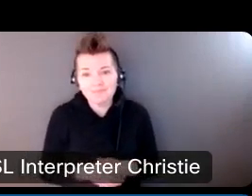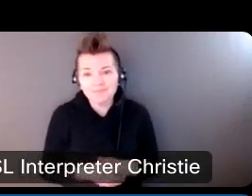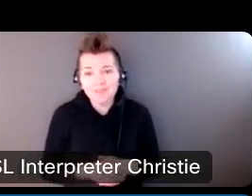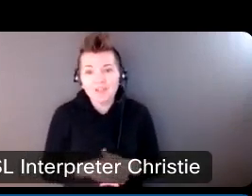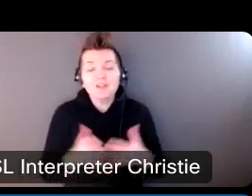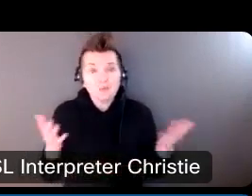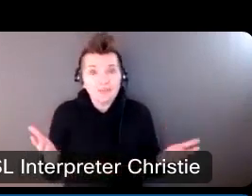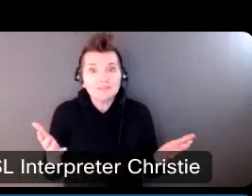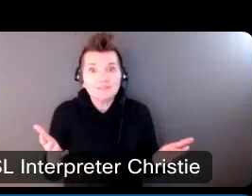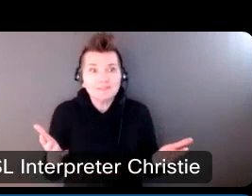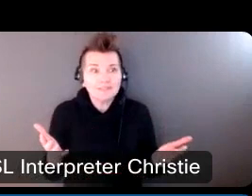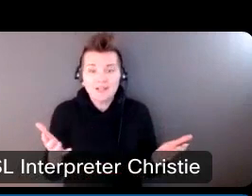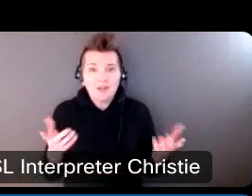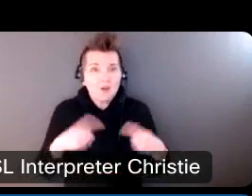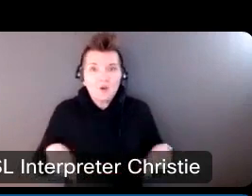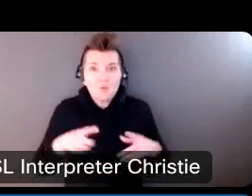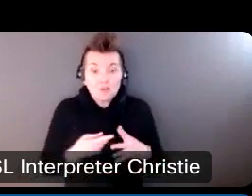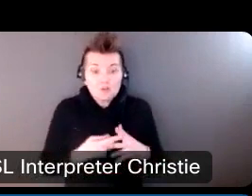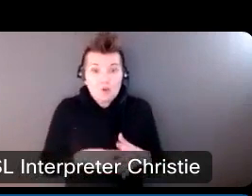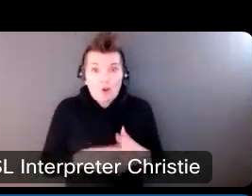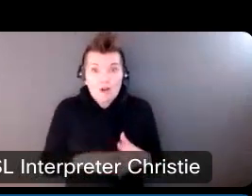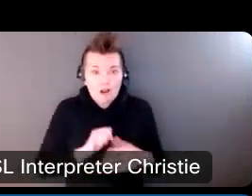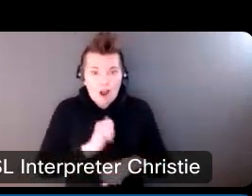of roll-out and implementation.